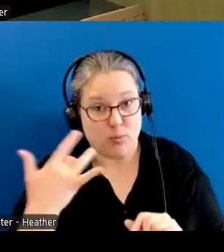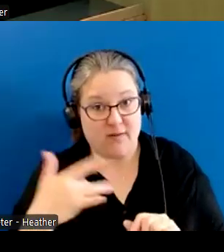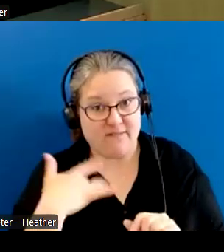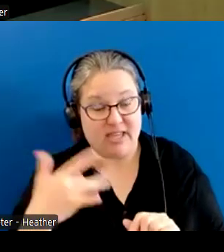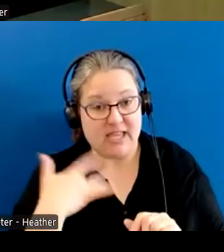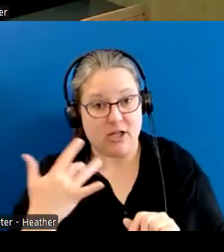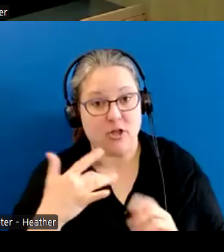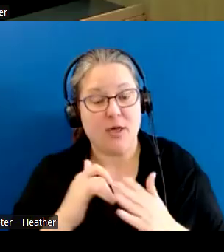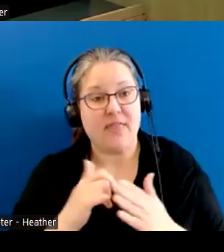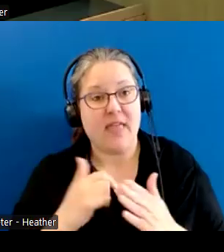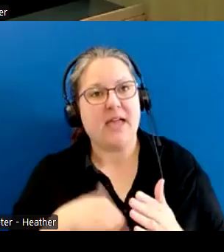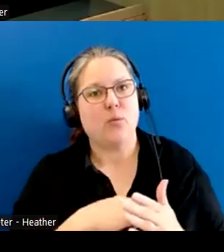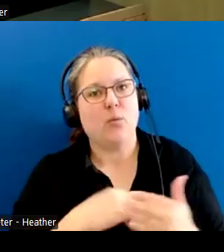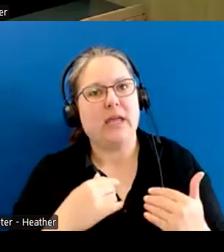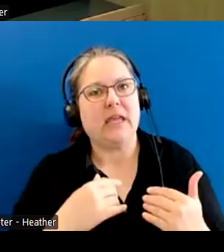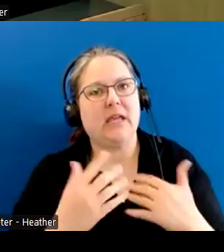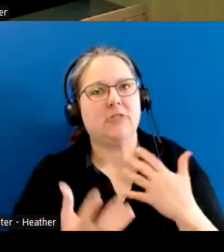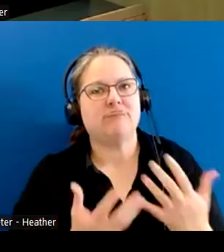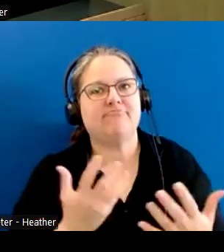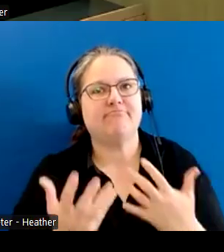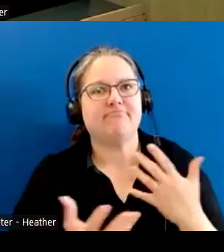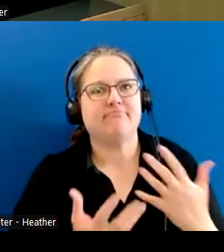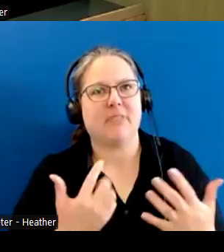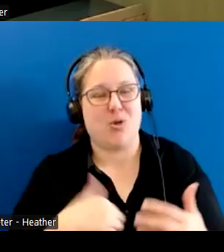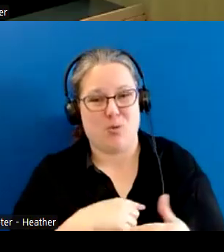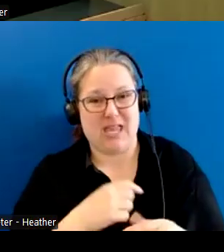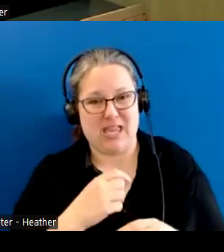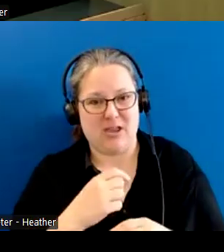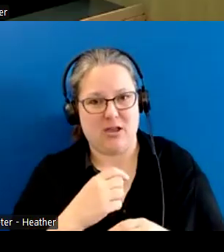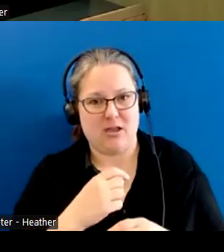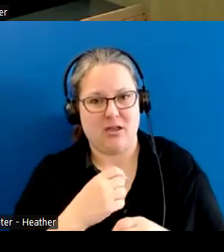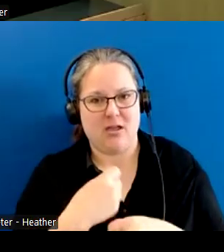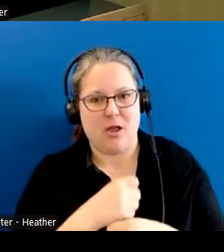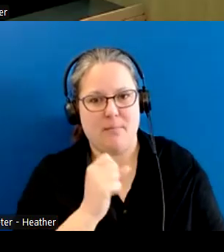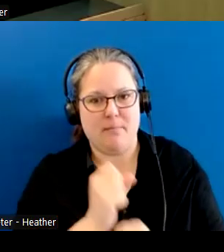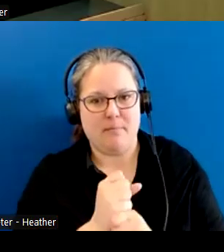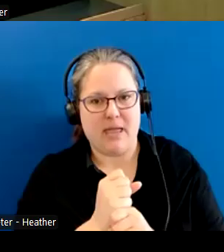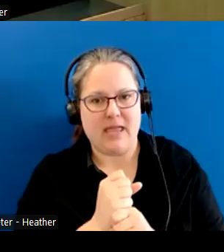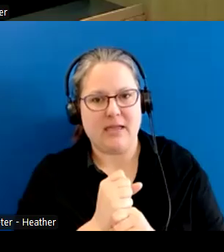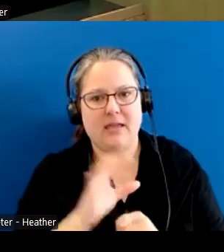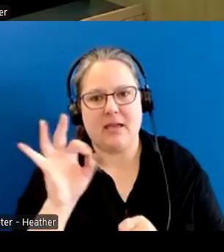we're getting to or have gotten to a point where we're making a Fouian deal by taking NIH funds?